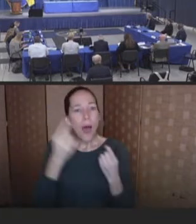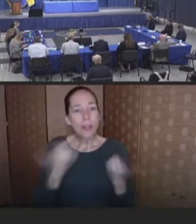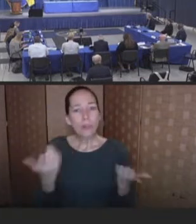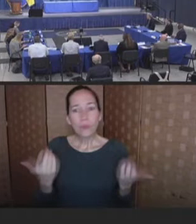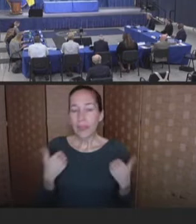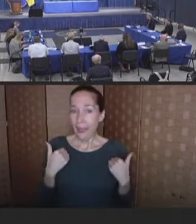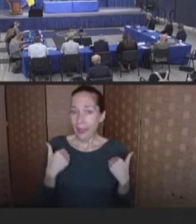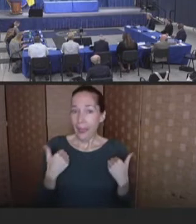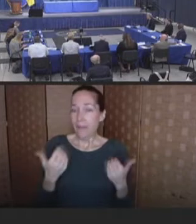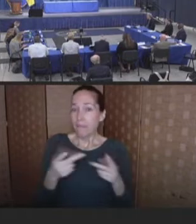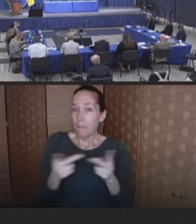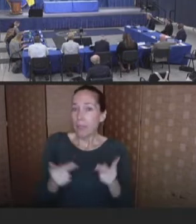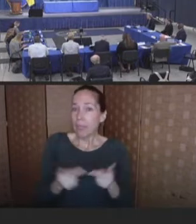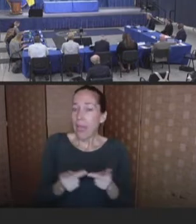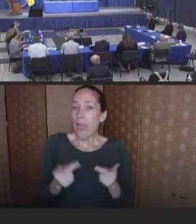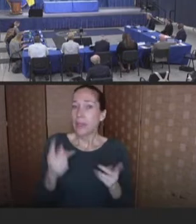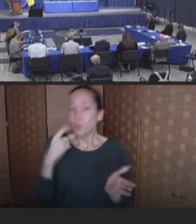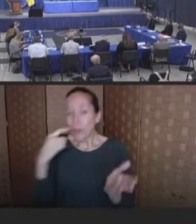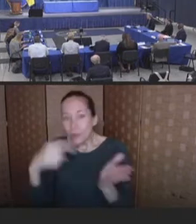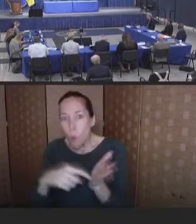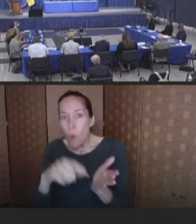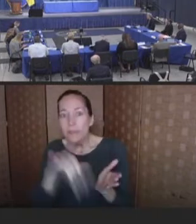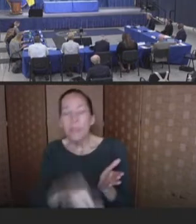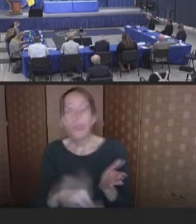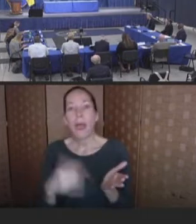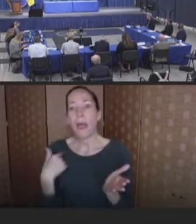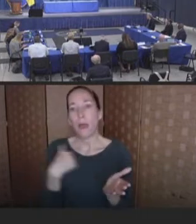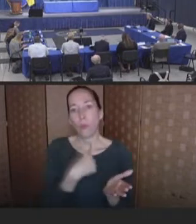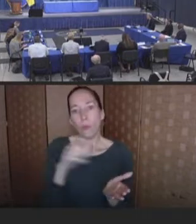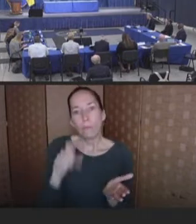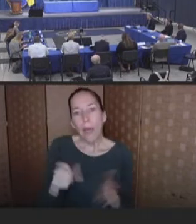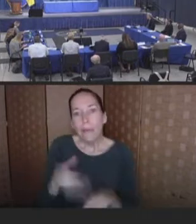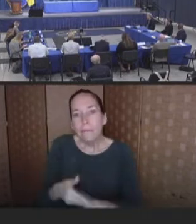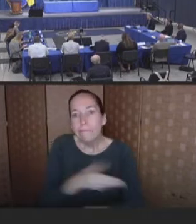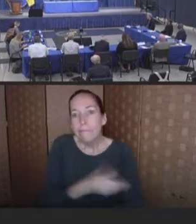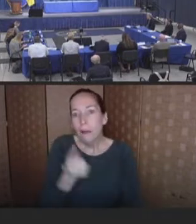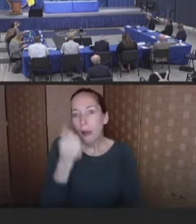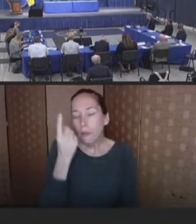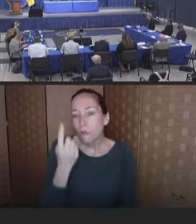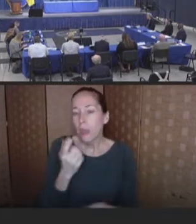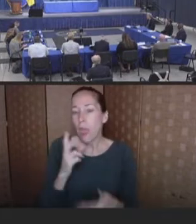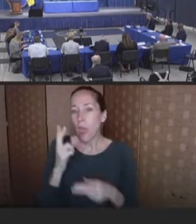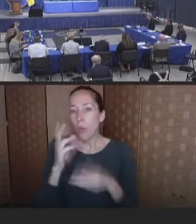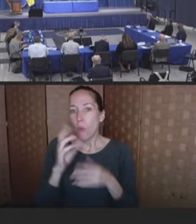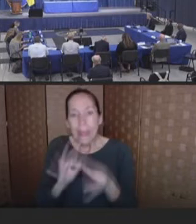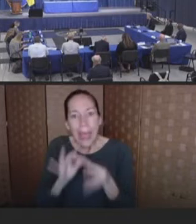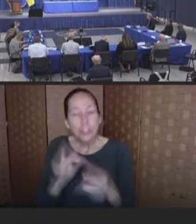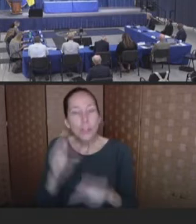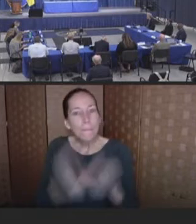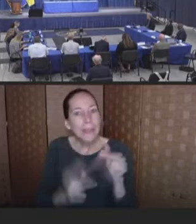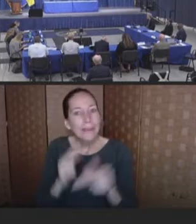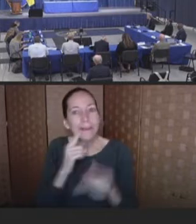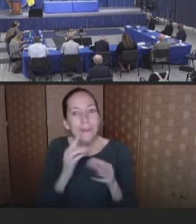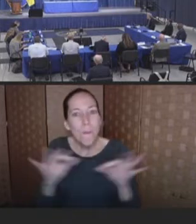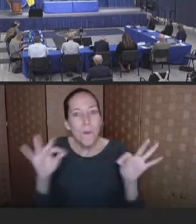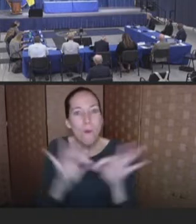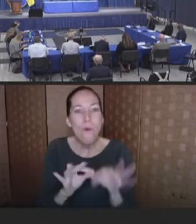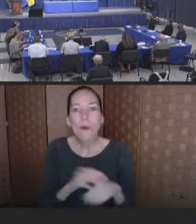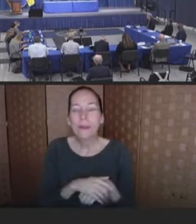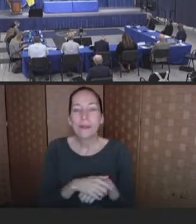the importance of relationship building with community sustainable and dependable resource